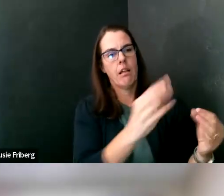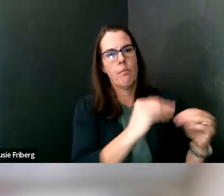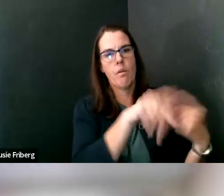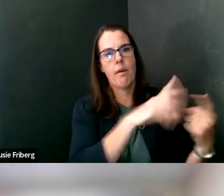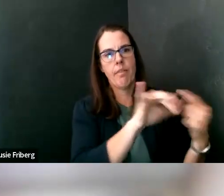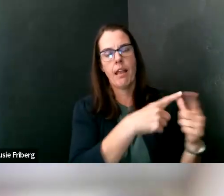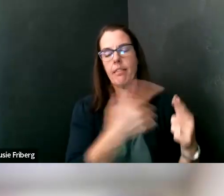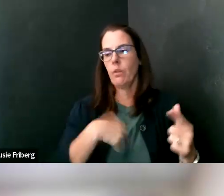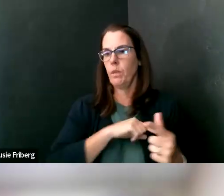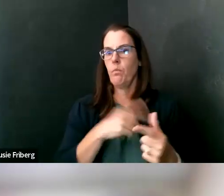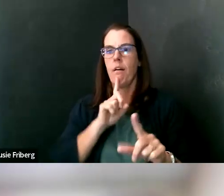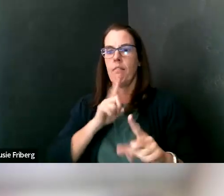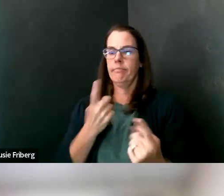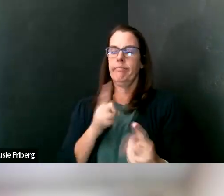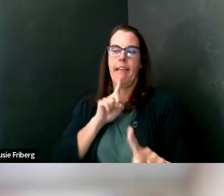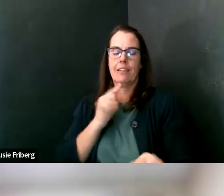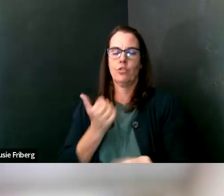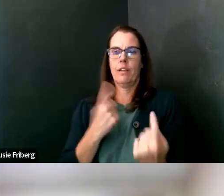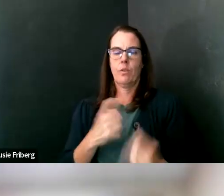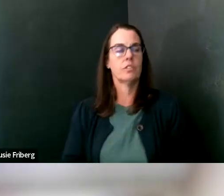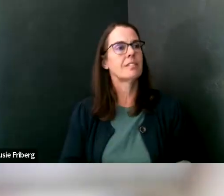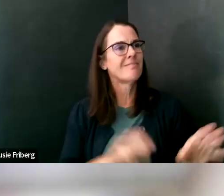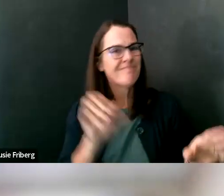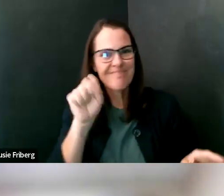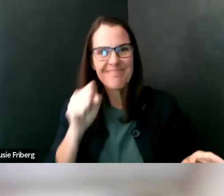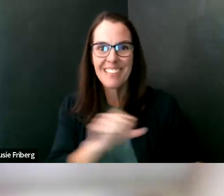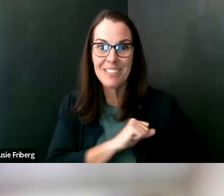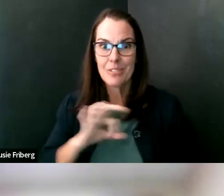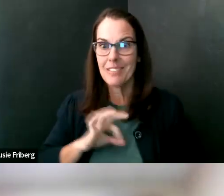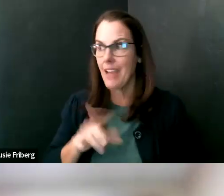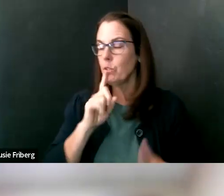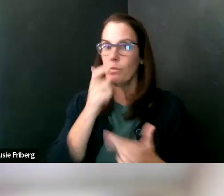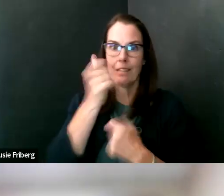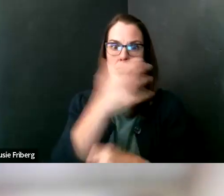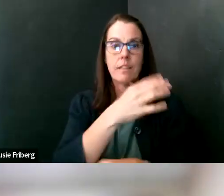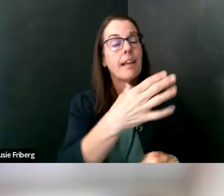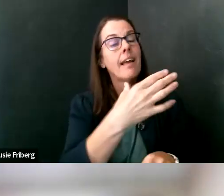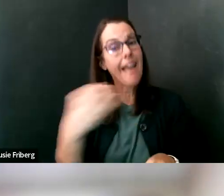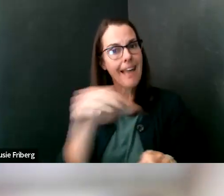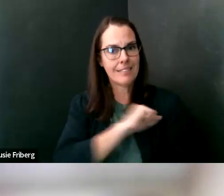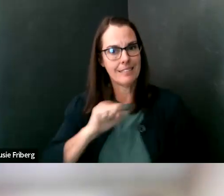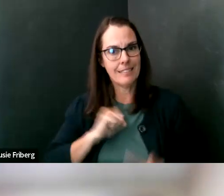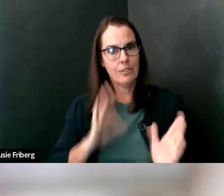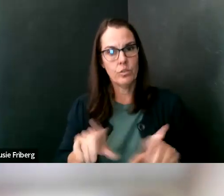Thanks Stacy. Yes, staff is very invested in this as are the senators and we've had over 60